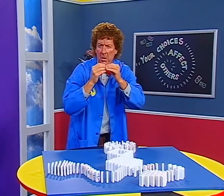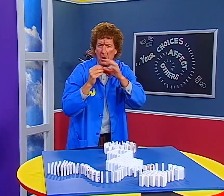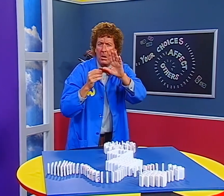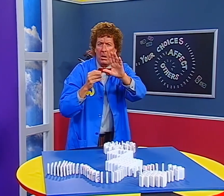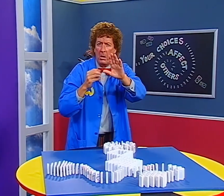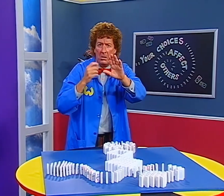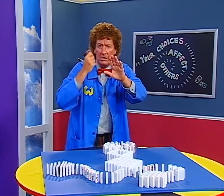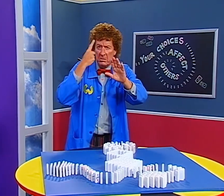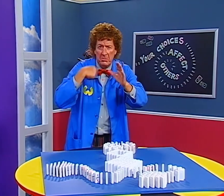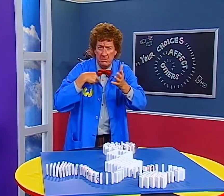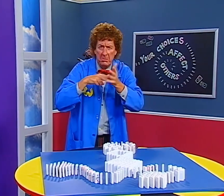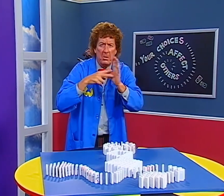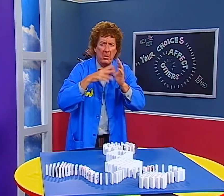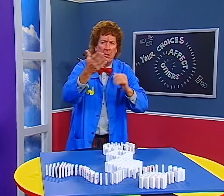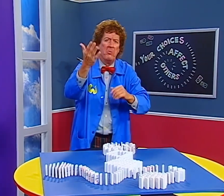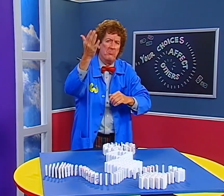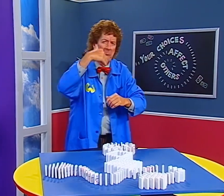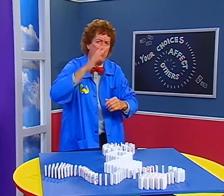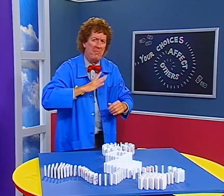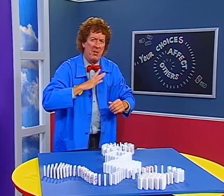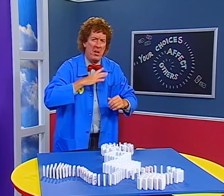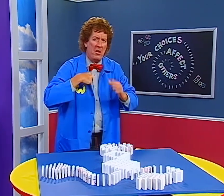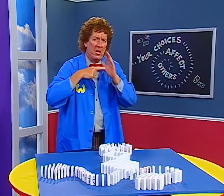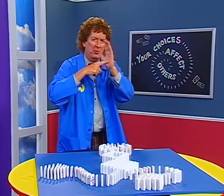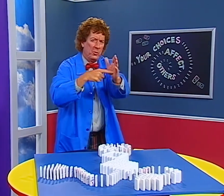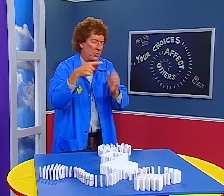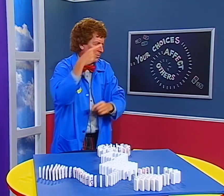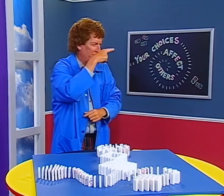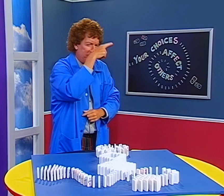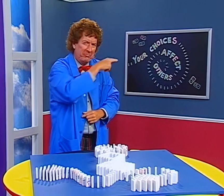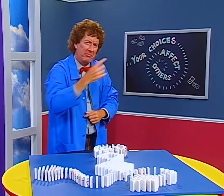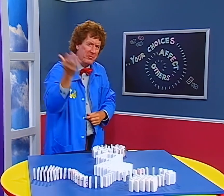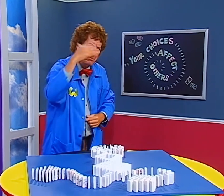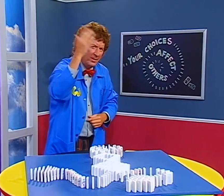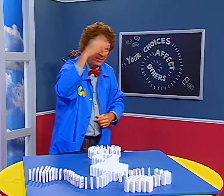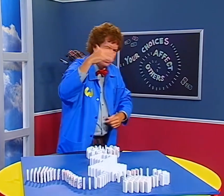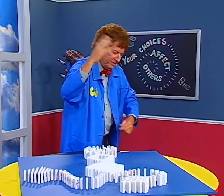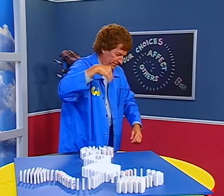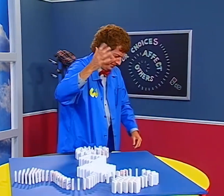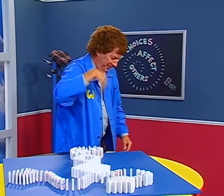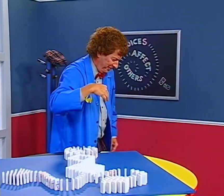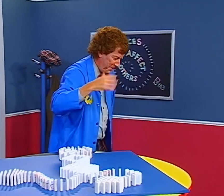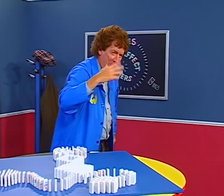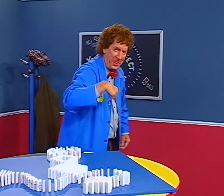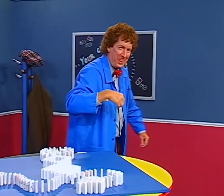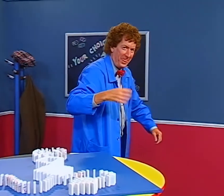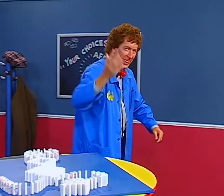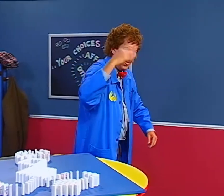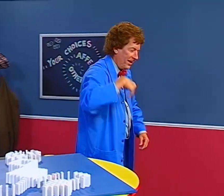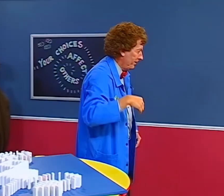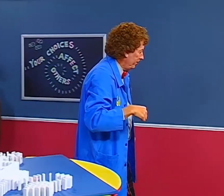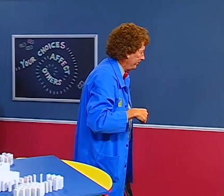YOU NEED ME TO EXPLAIN IT A LITTLE MORE? YOU DON'T UNDERSTAND? OK, LET ME SHOW YOU SOMETHING. FOLLOW ME.